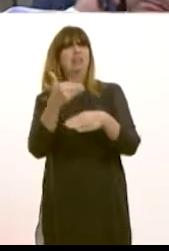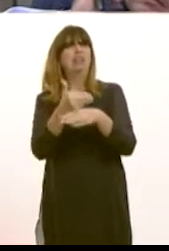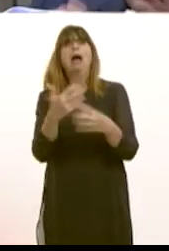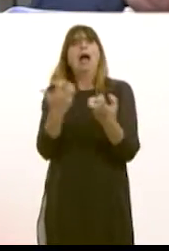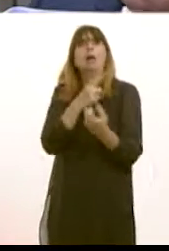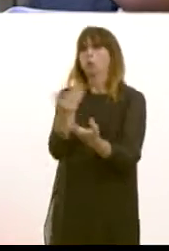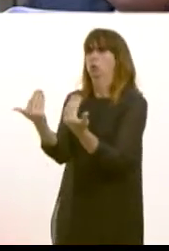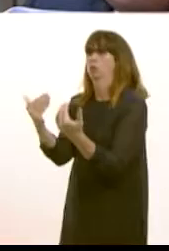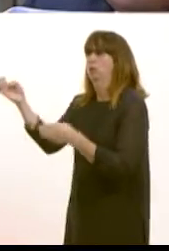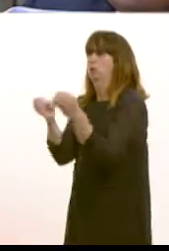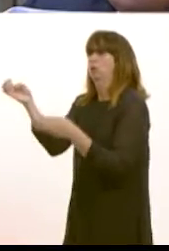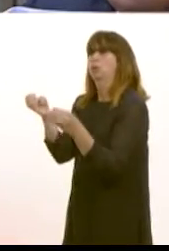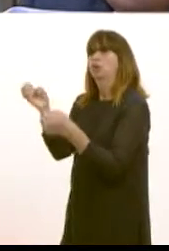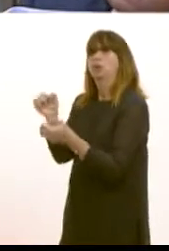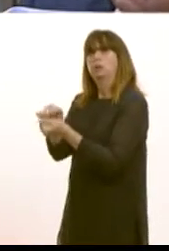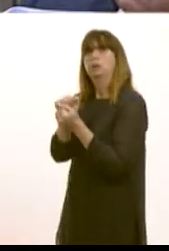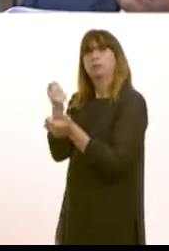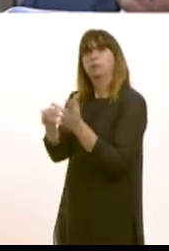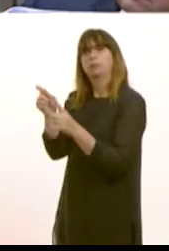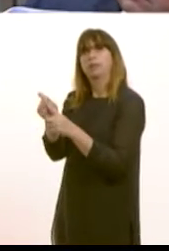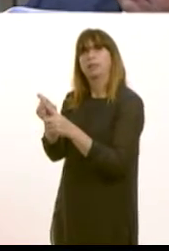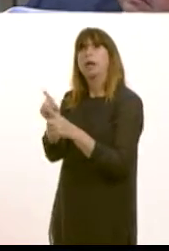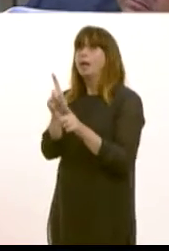the private surgery as part of the health service in primary care?